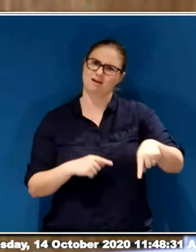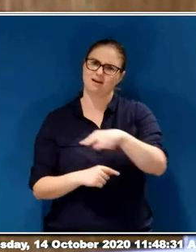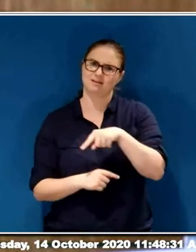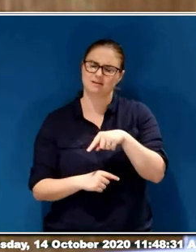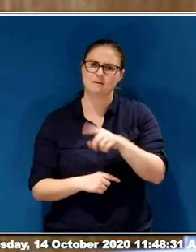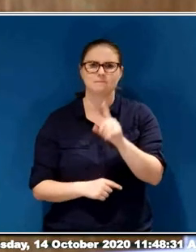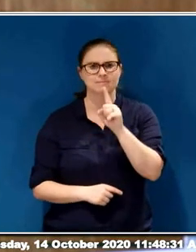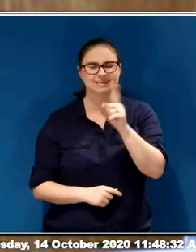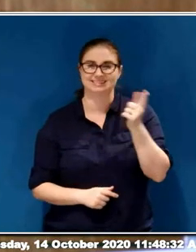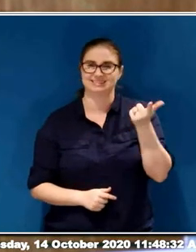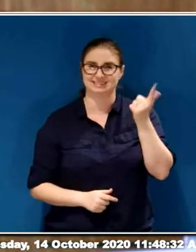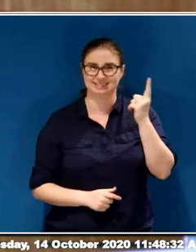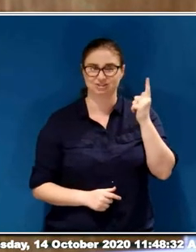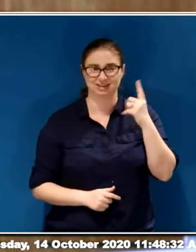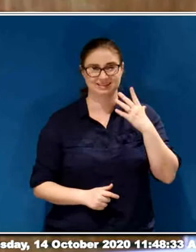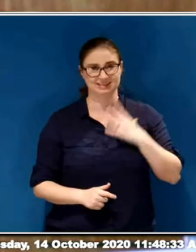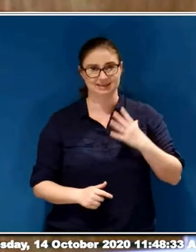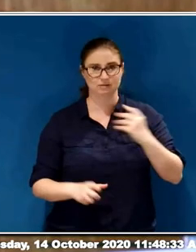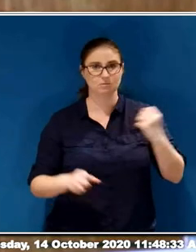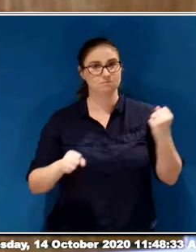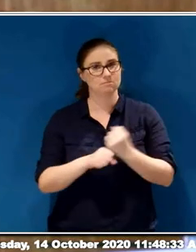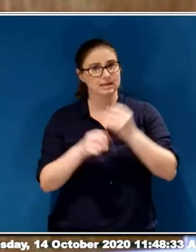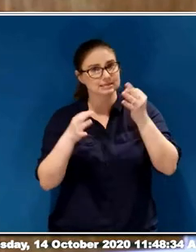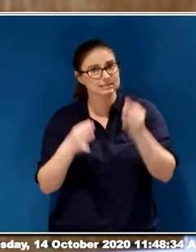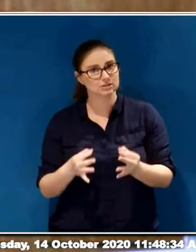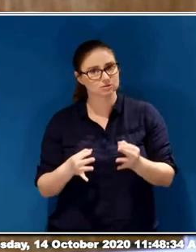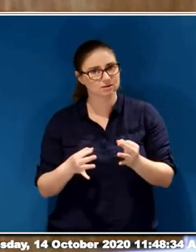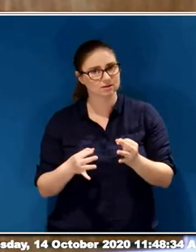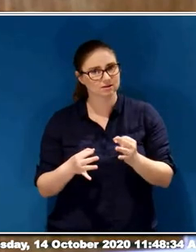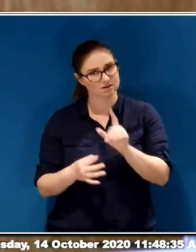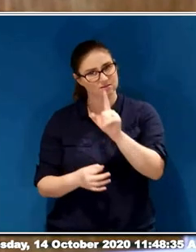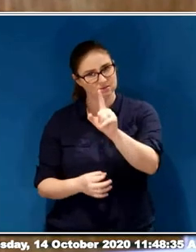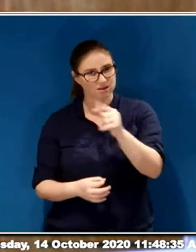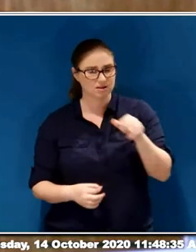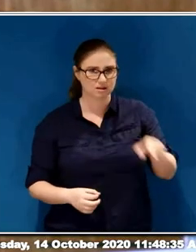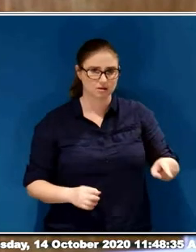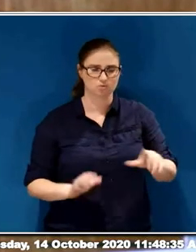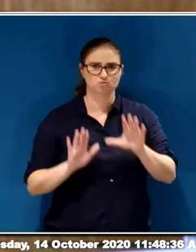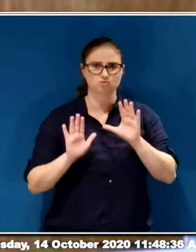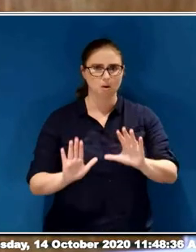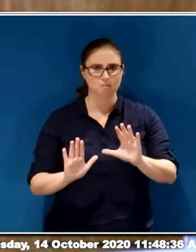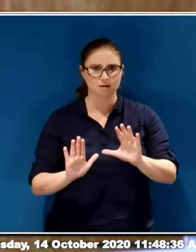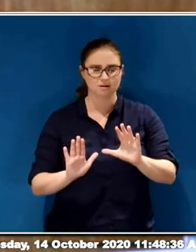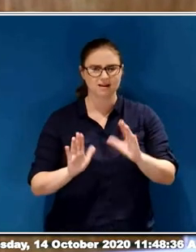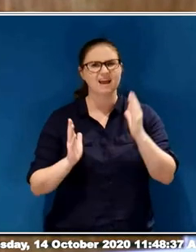and think that the decision that they make is far more reaching